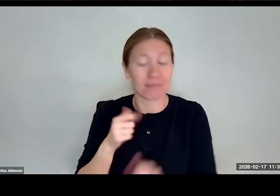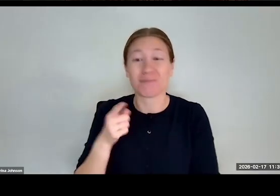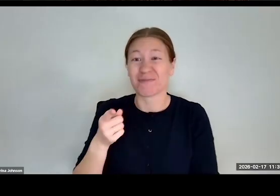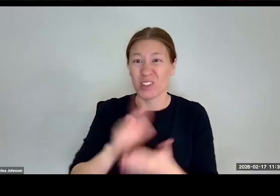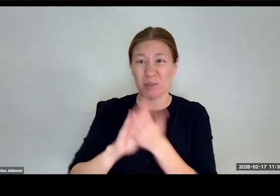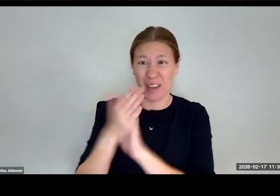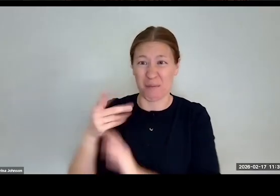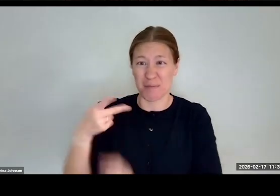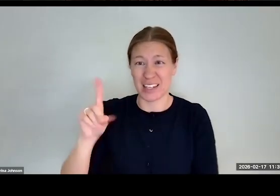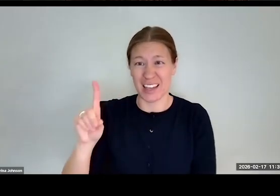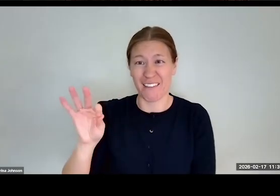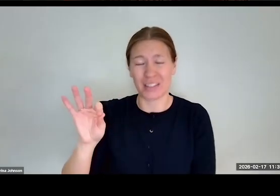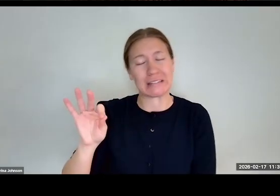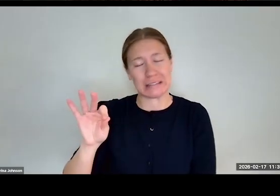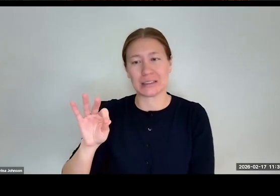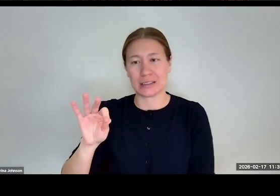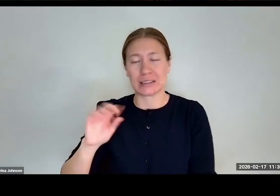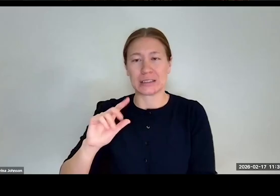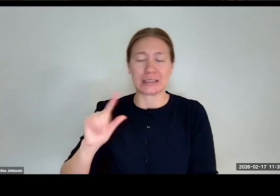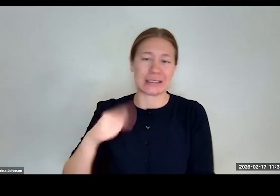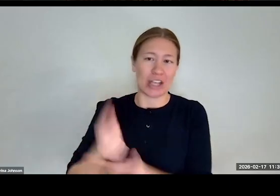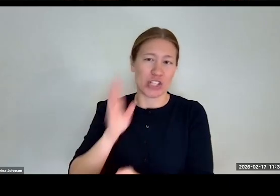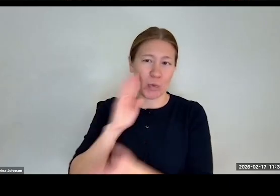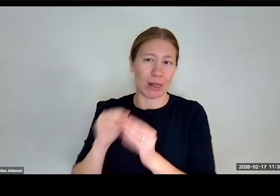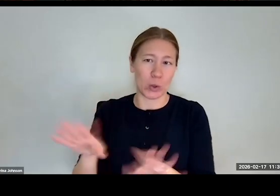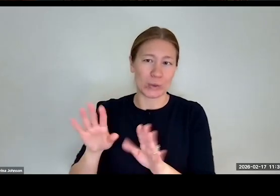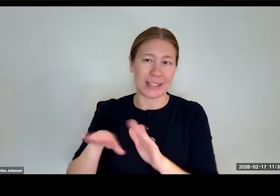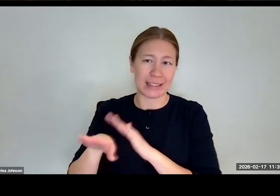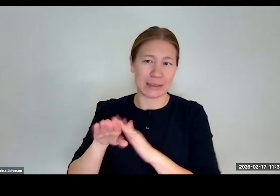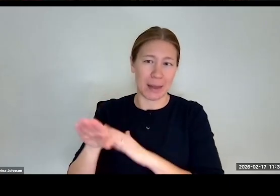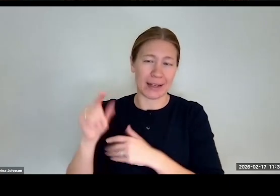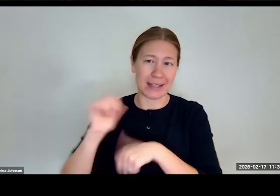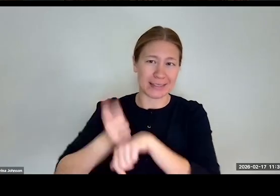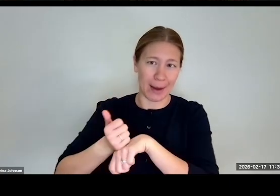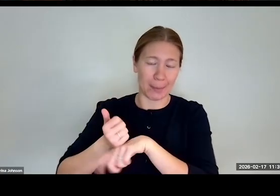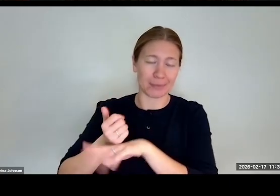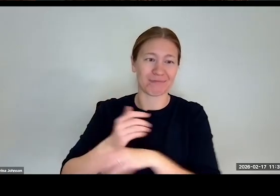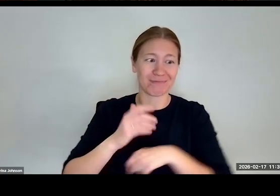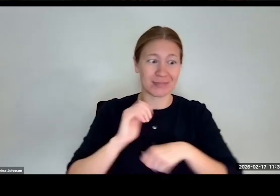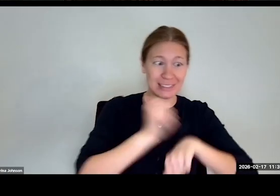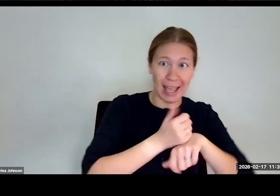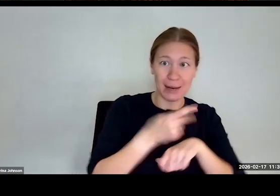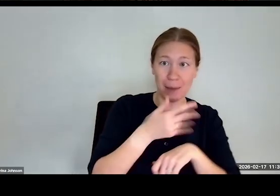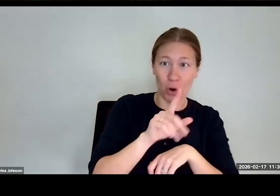to lose a lot of the accessibility work that you've applied in PowerPoint and you would then need to go and remediate your slides in Acrobat,